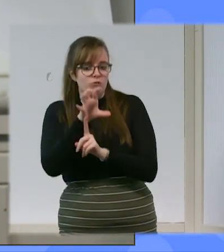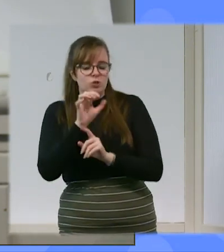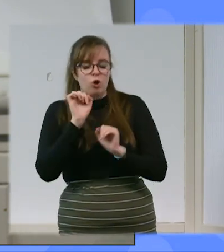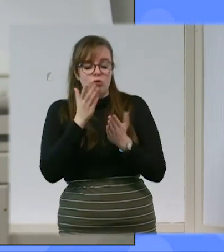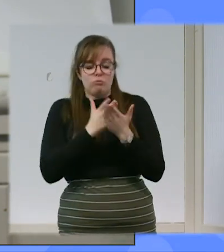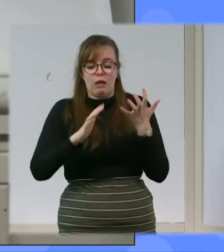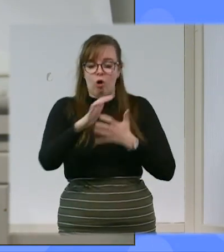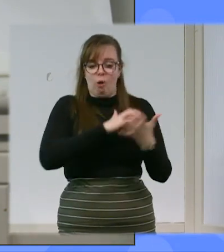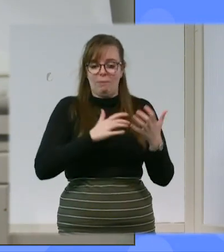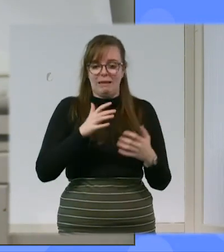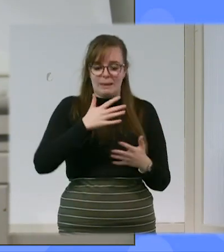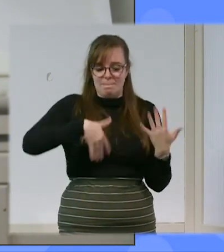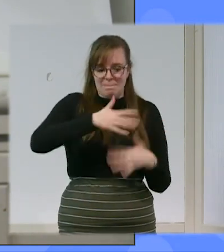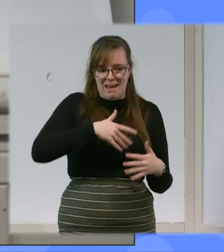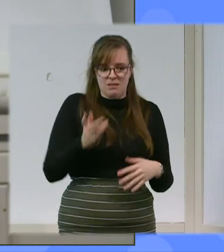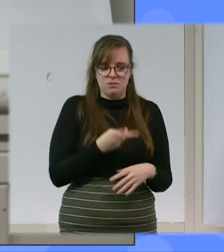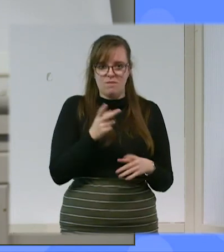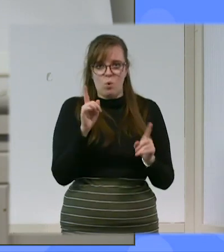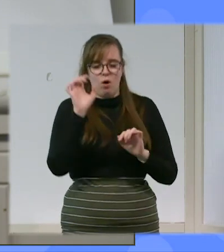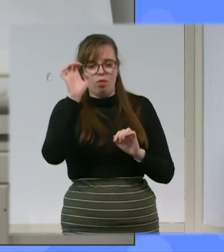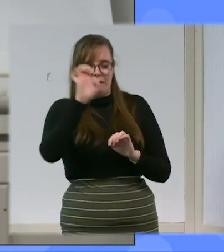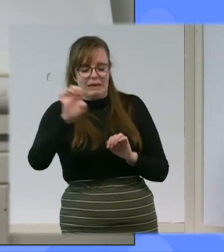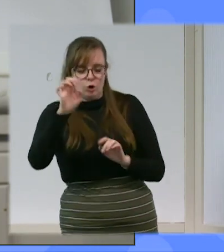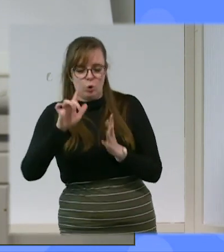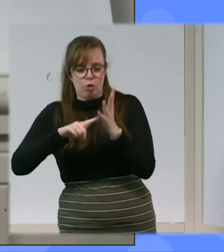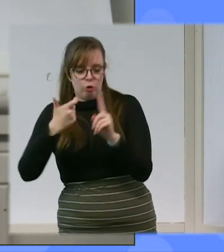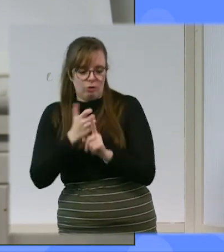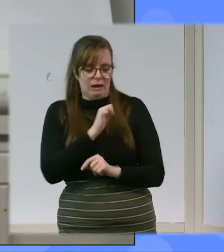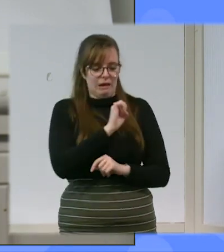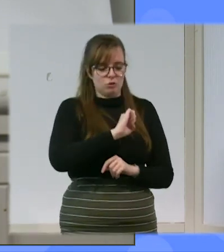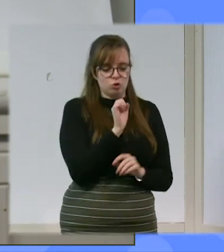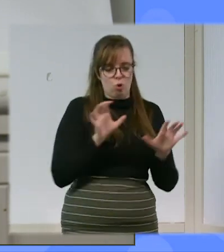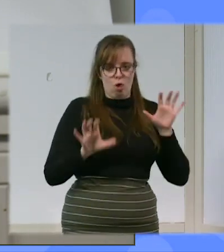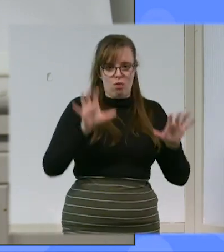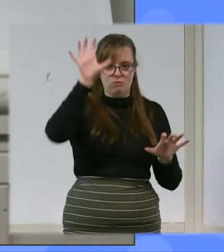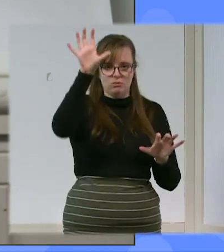mix between what was you know the EU the UK and Scotland so it's not entirely